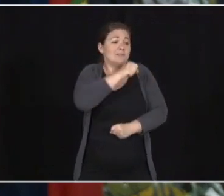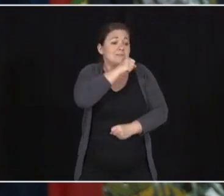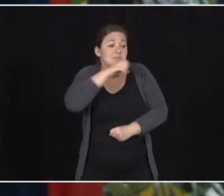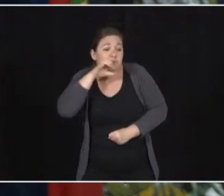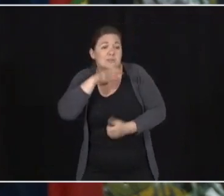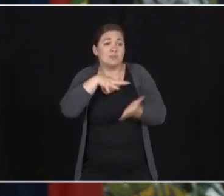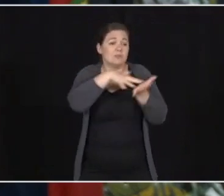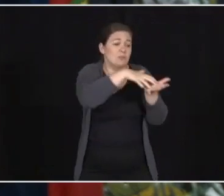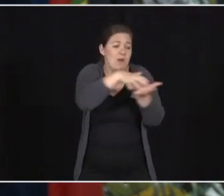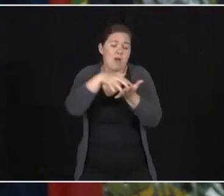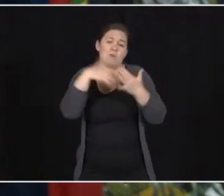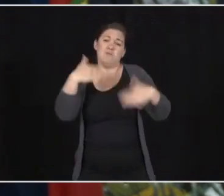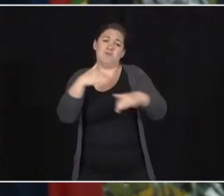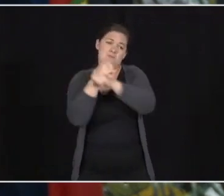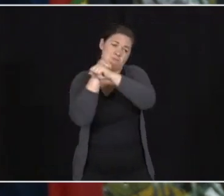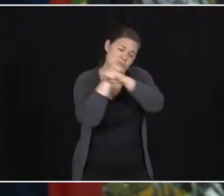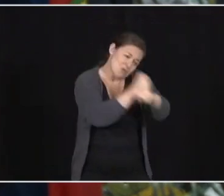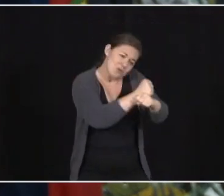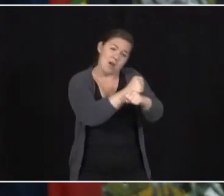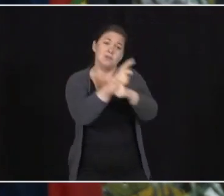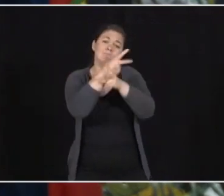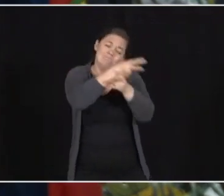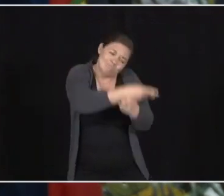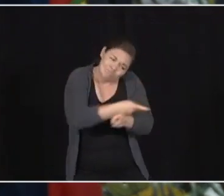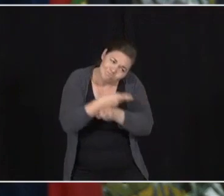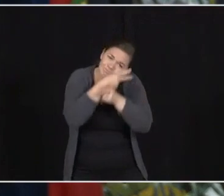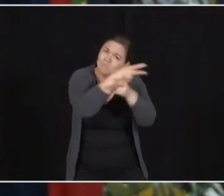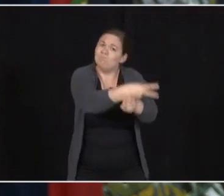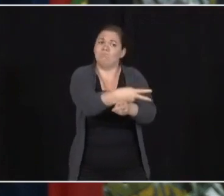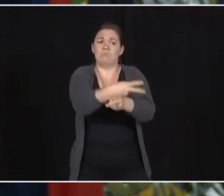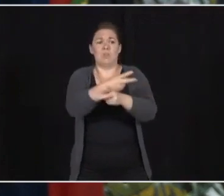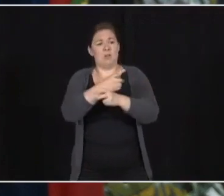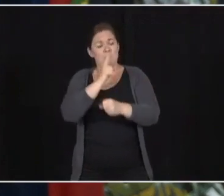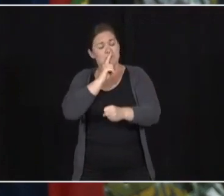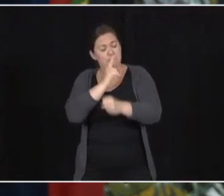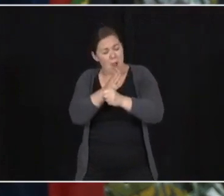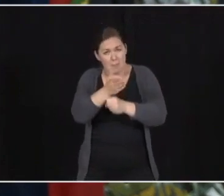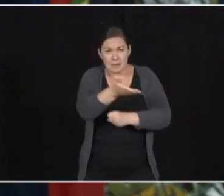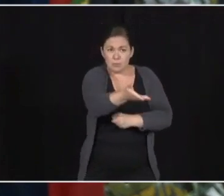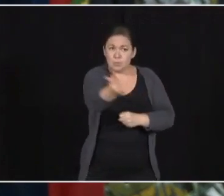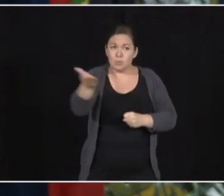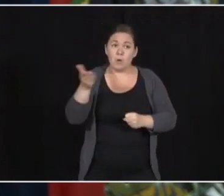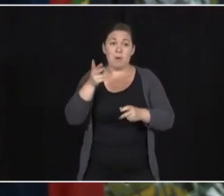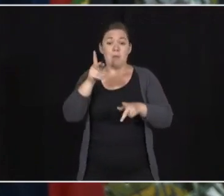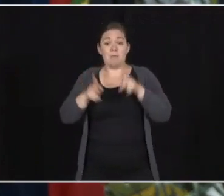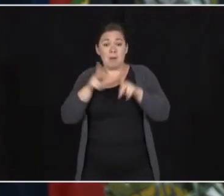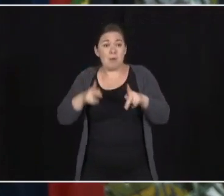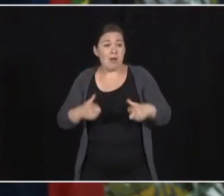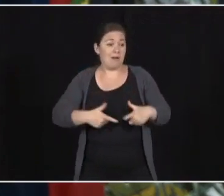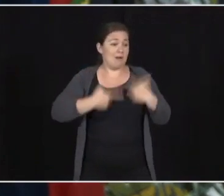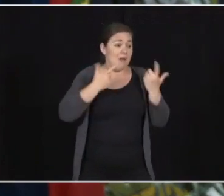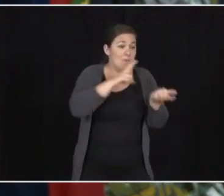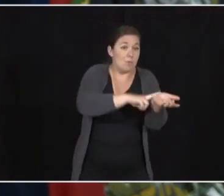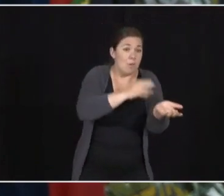That is my commitment to our long-term care residents, to staff who care for them, their families, and to the people of Ontario.